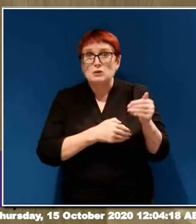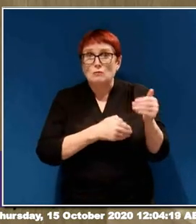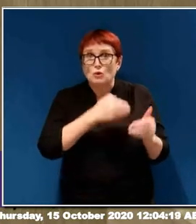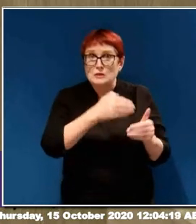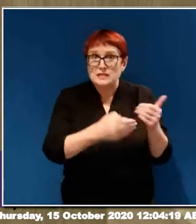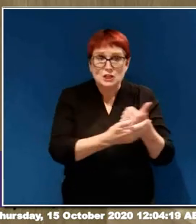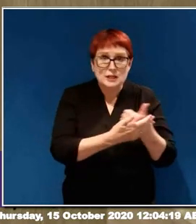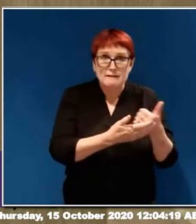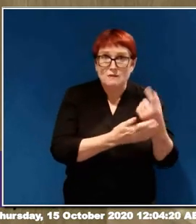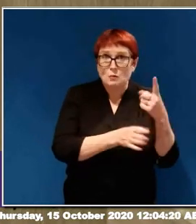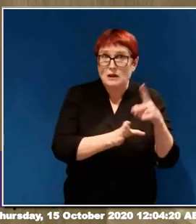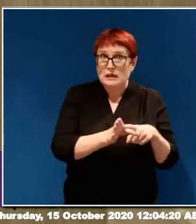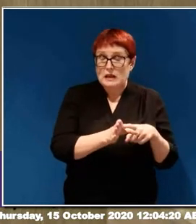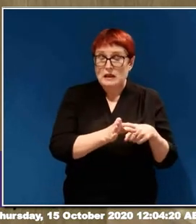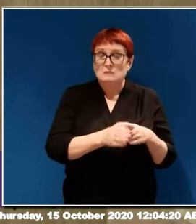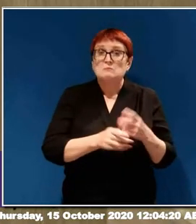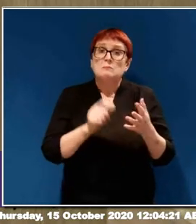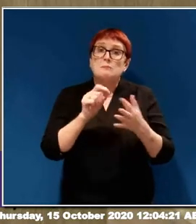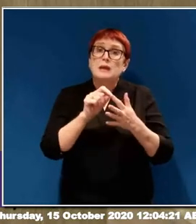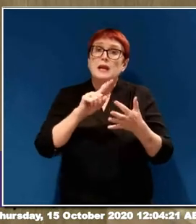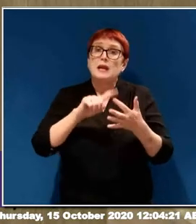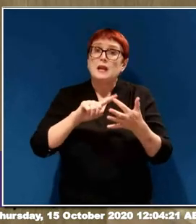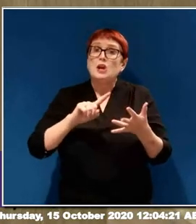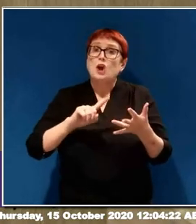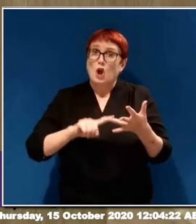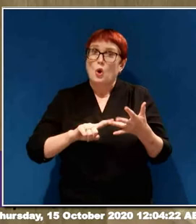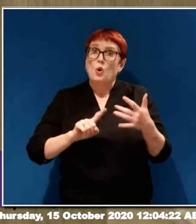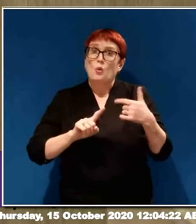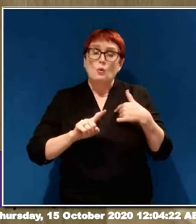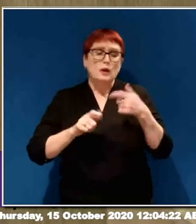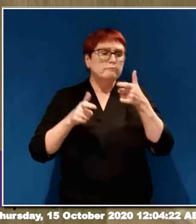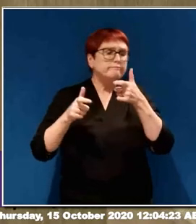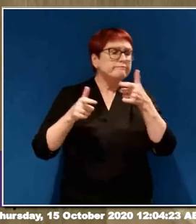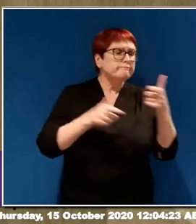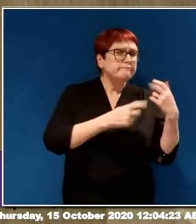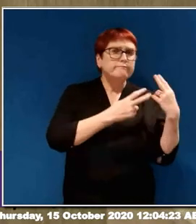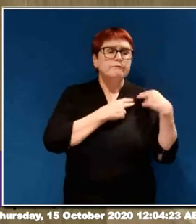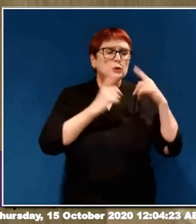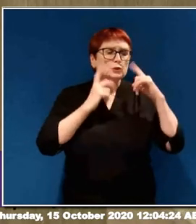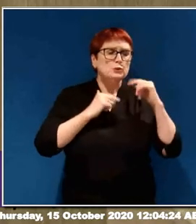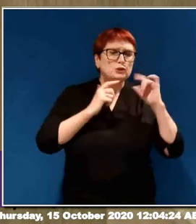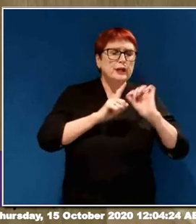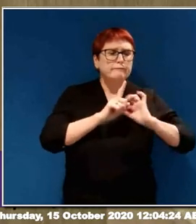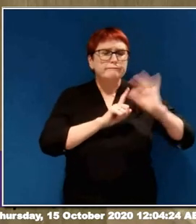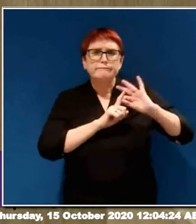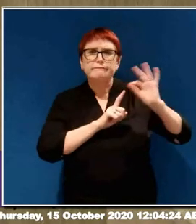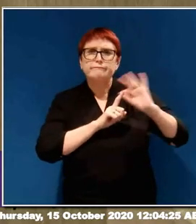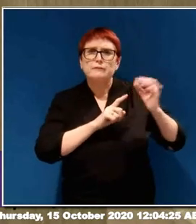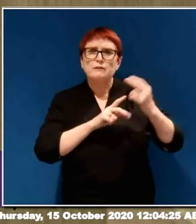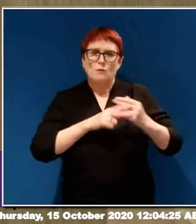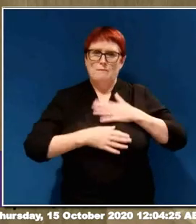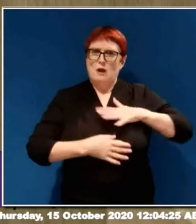the oversight of in our region, the Nationally Consistent Collection of Data